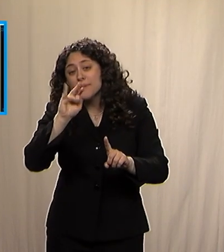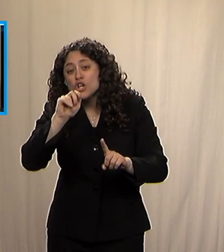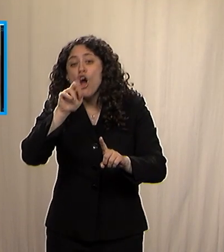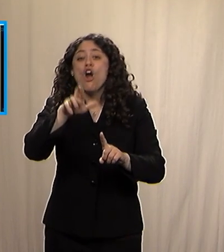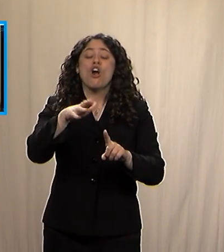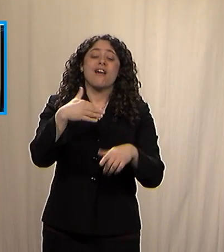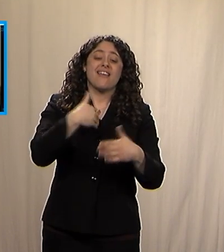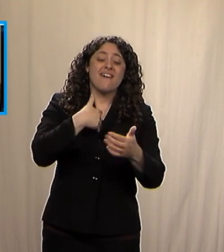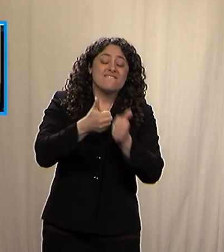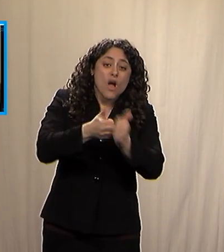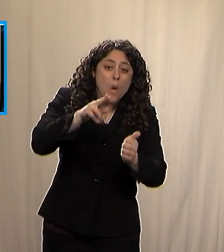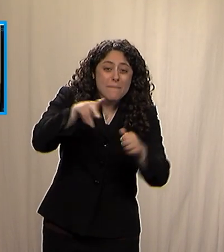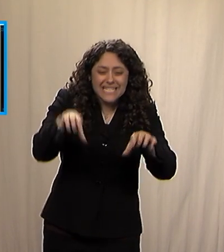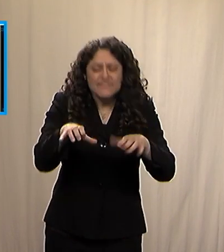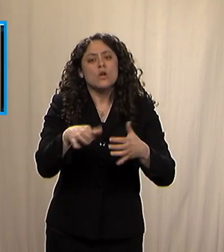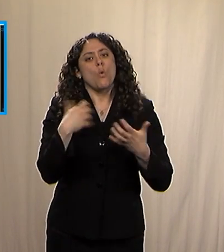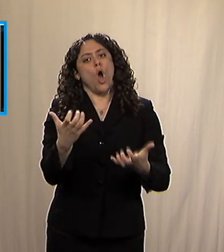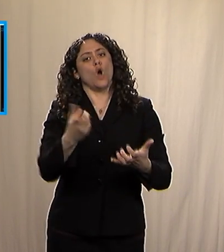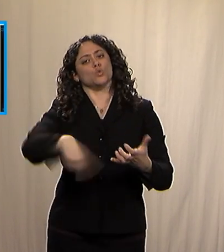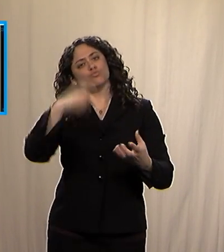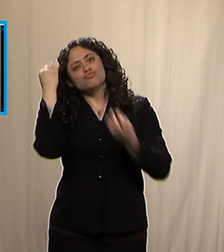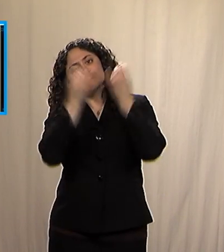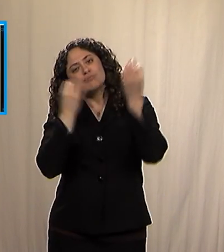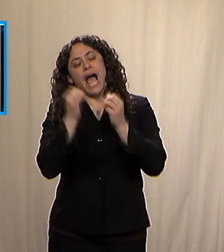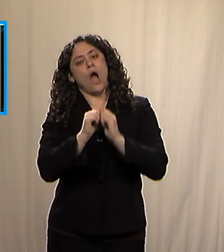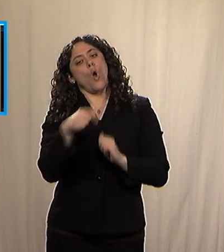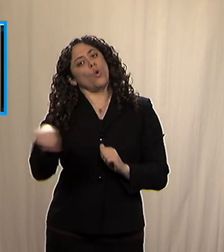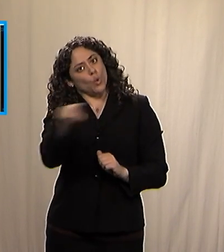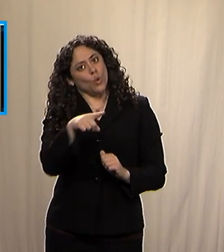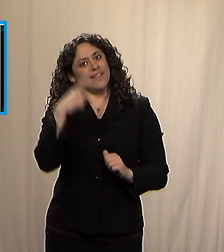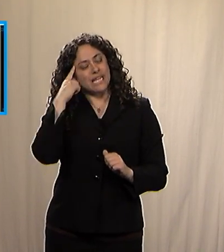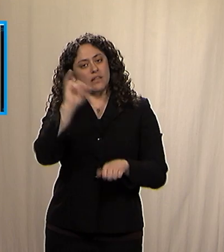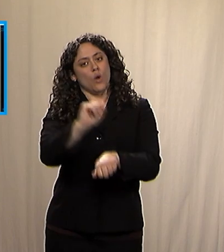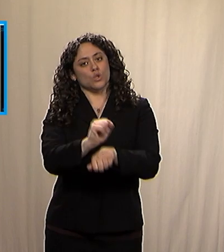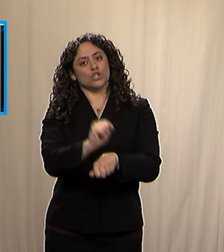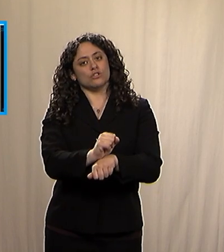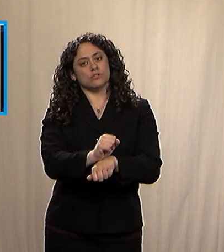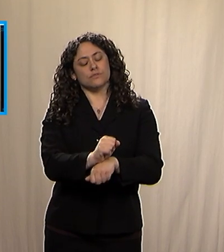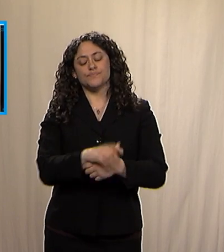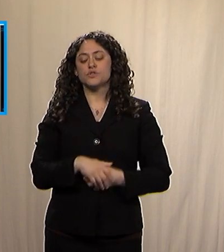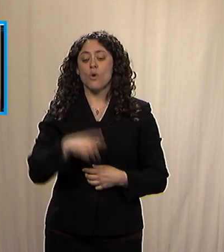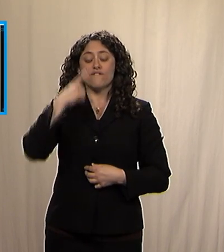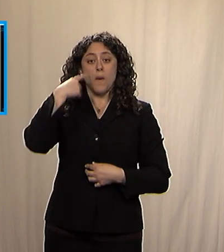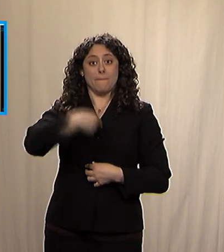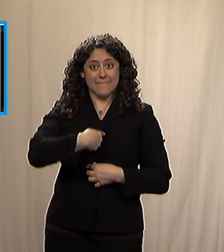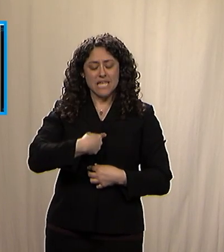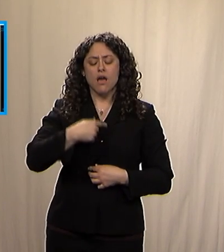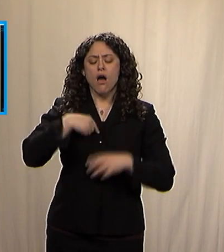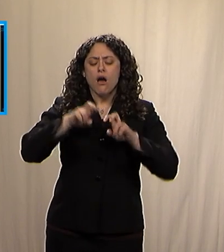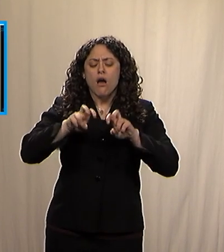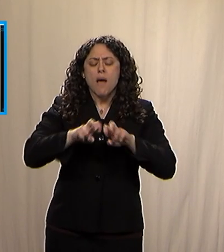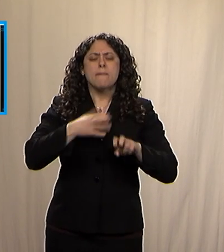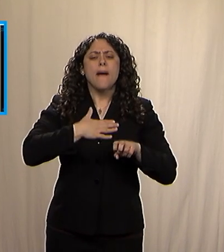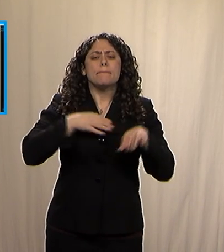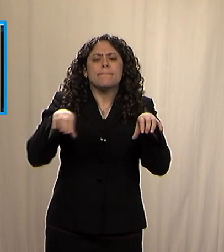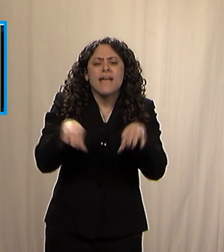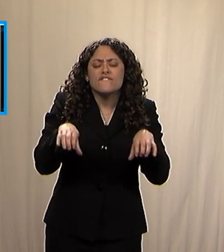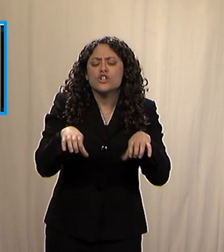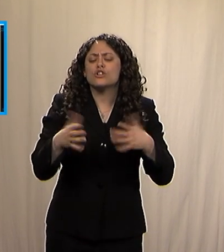to reflect on how they think it works. For me, it's looking at specific behaviors that I might do or interventions, if you will,